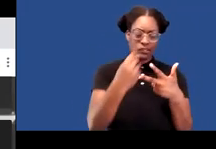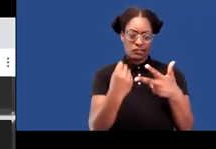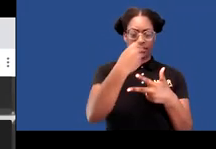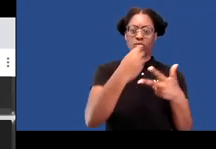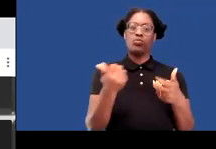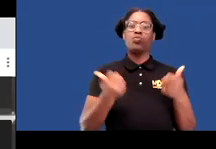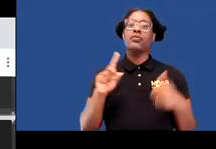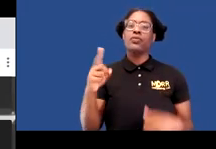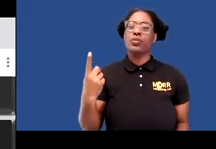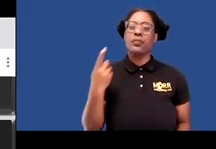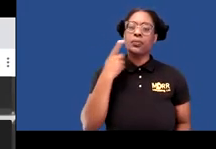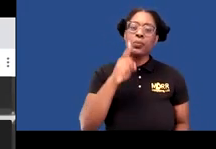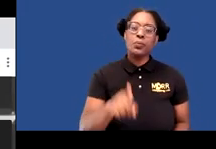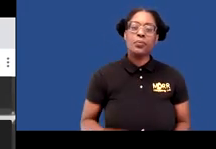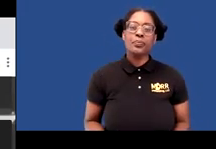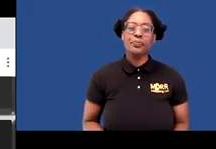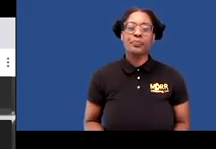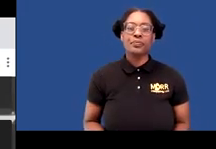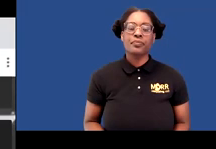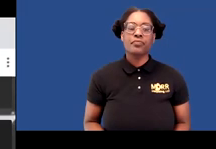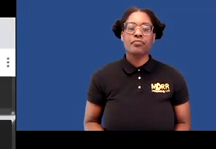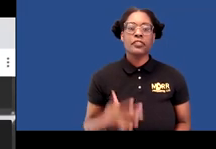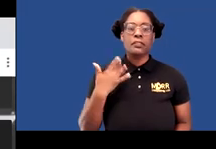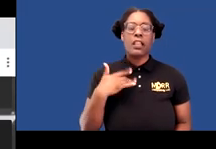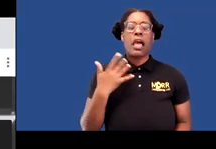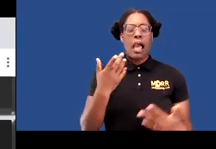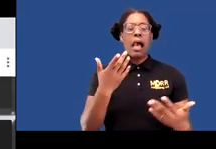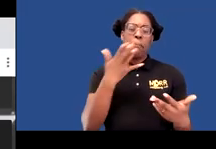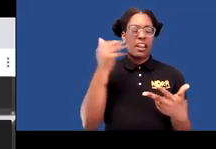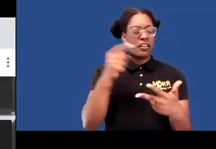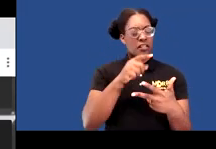Where does it make sense to begin or start?